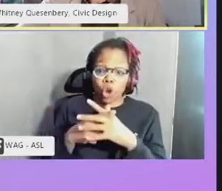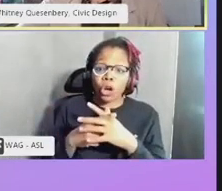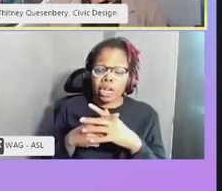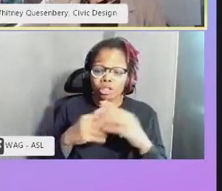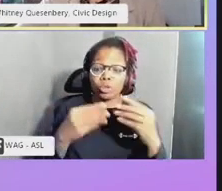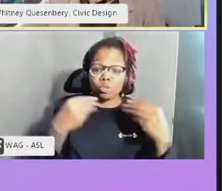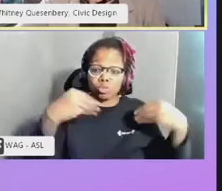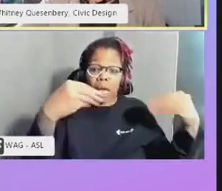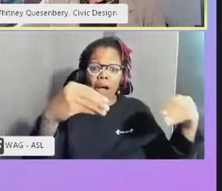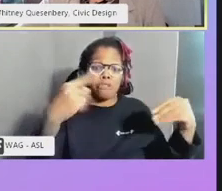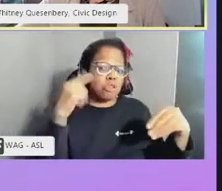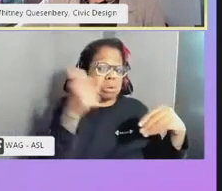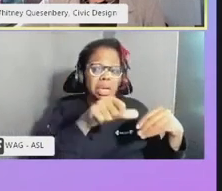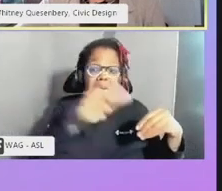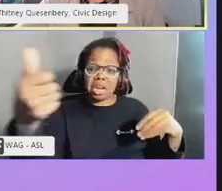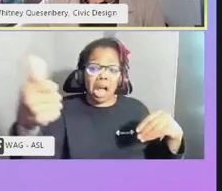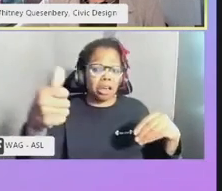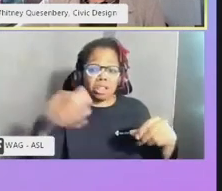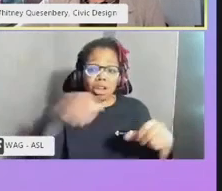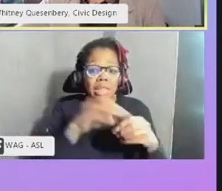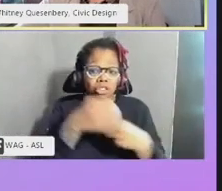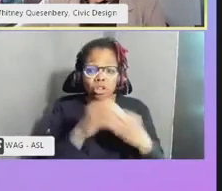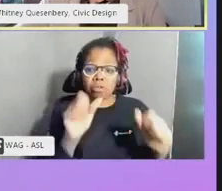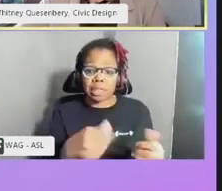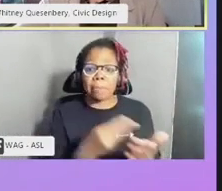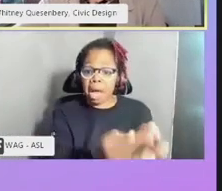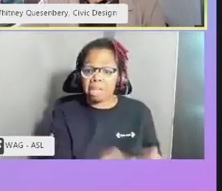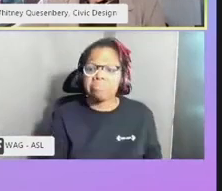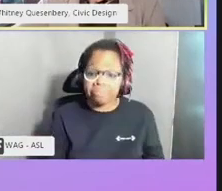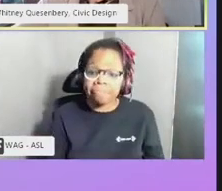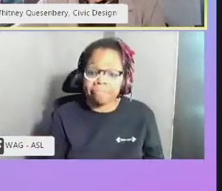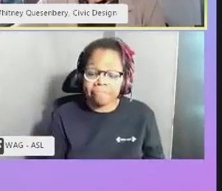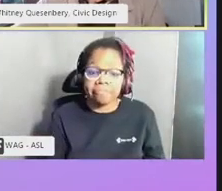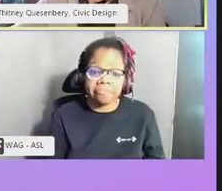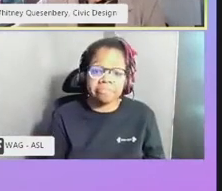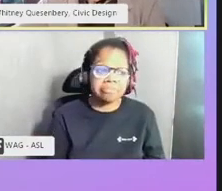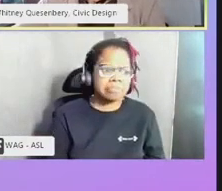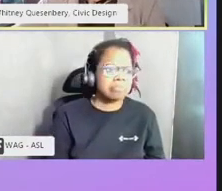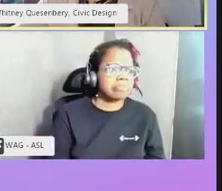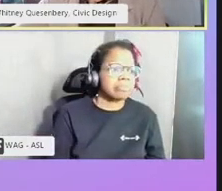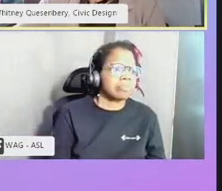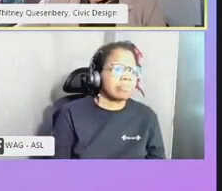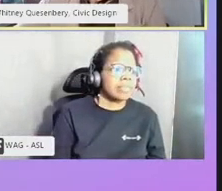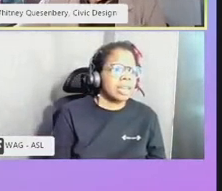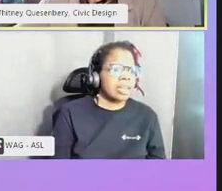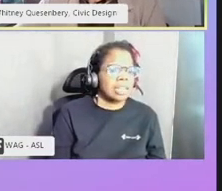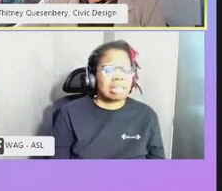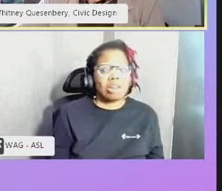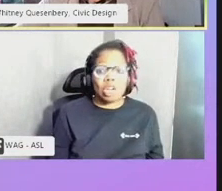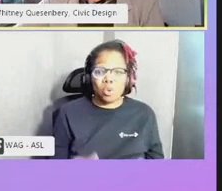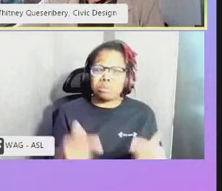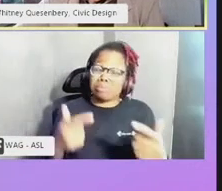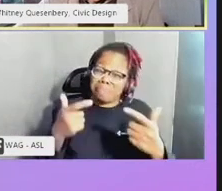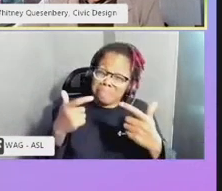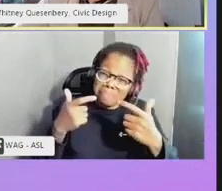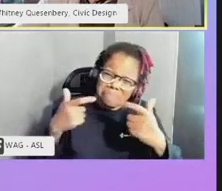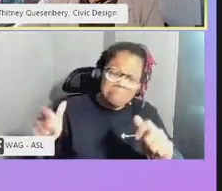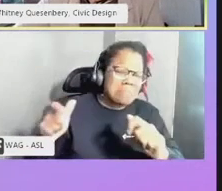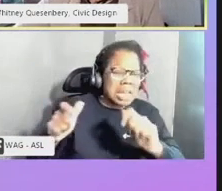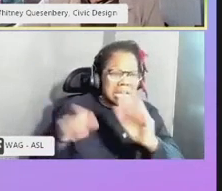in Los Angeles. The company that actually manufactured the device is now beginning to create a commercial product that any other election